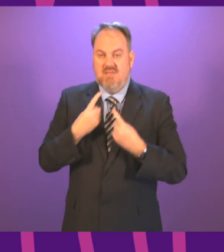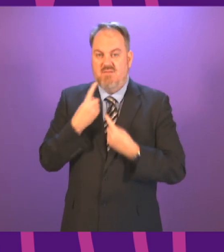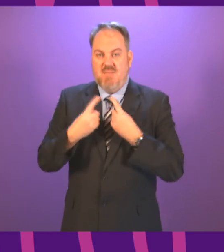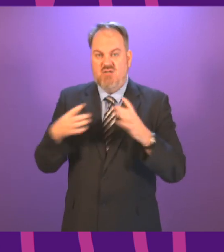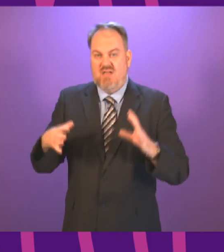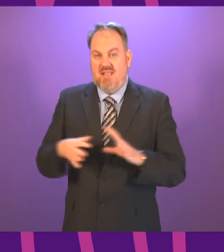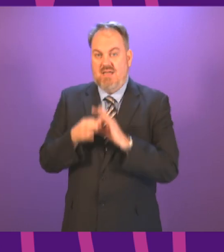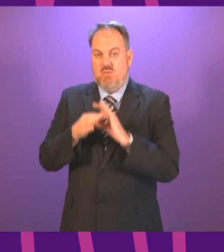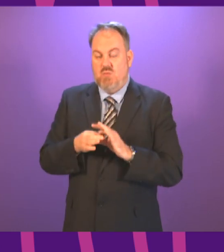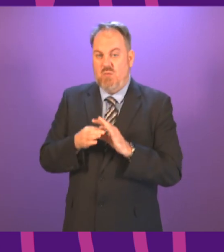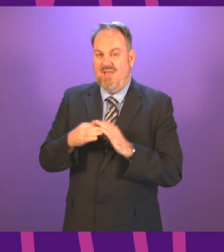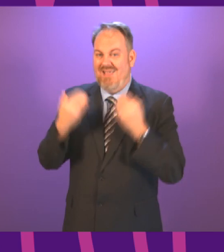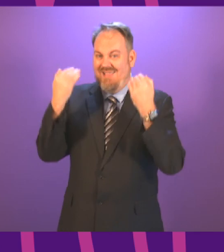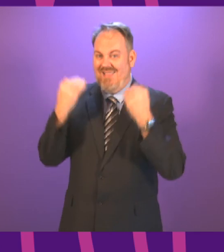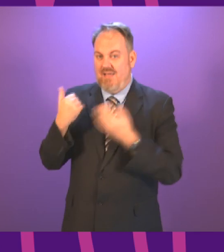the contents of legal advice.